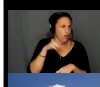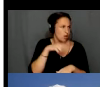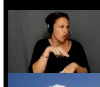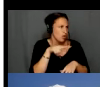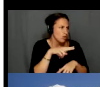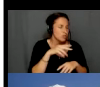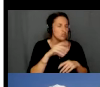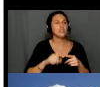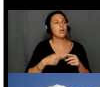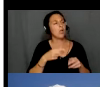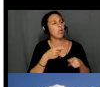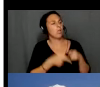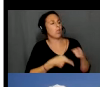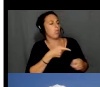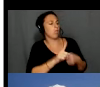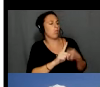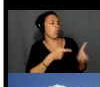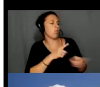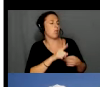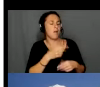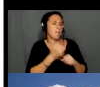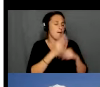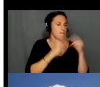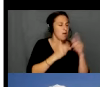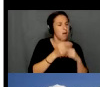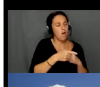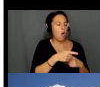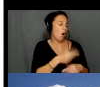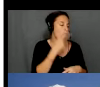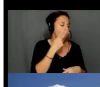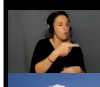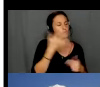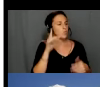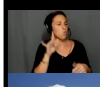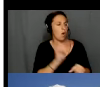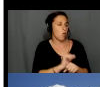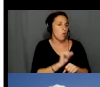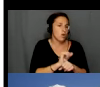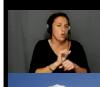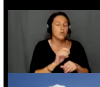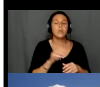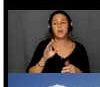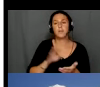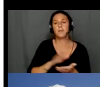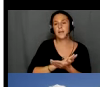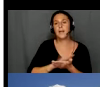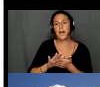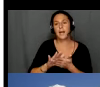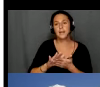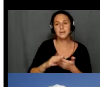don't want to work, so it would be nice to have a private place to rest and I'm not saying to build a